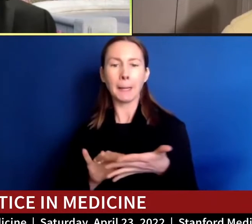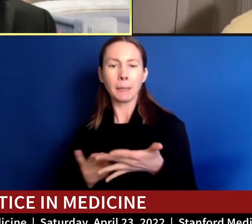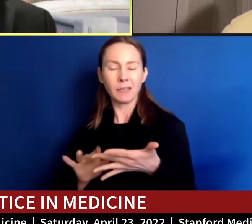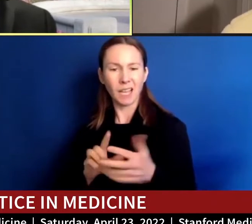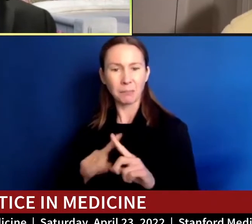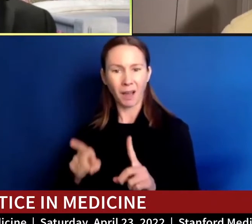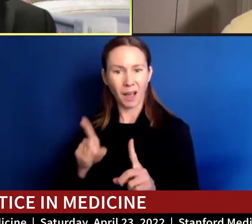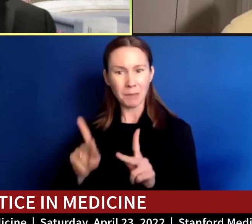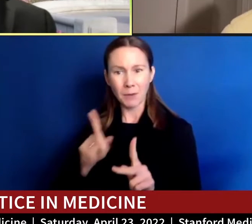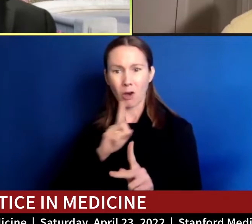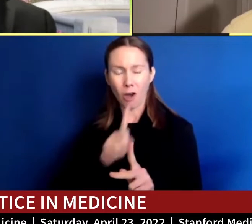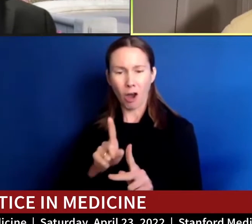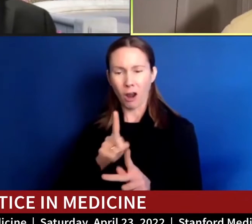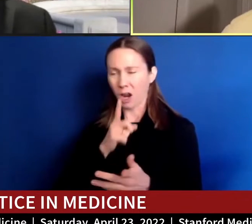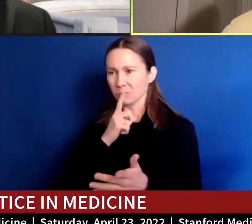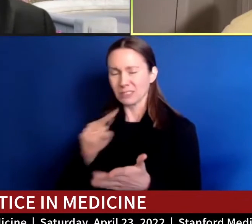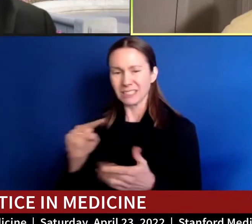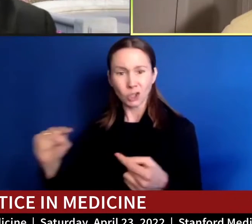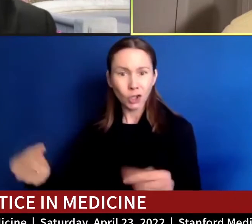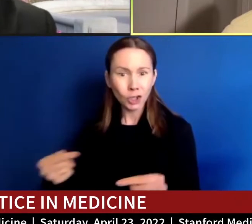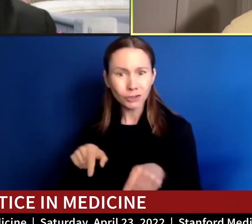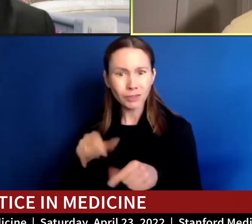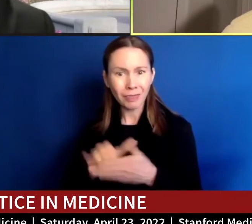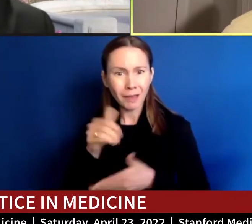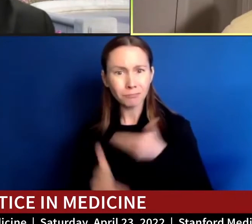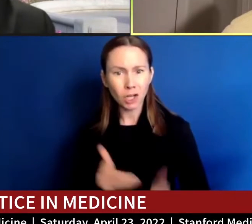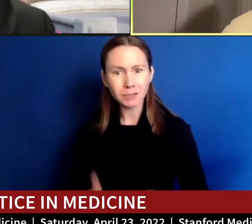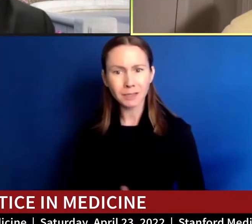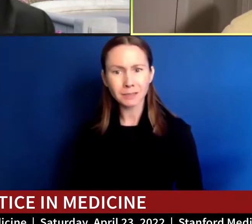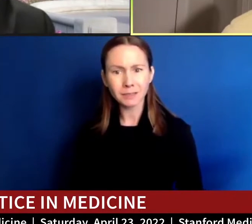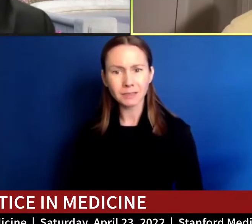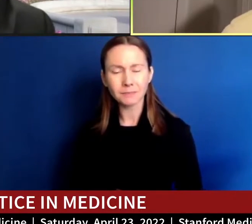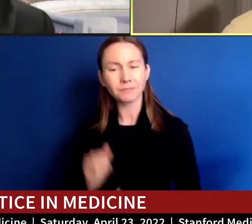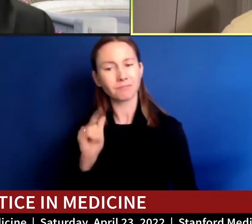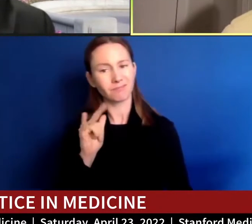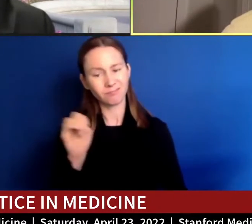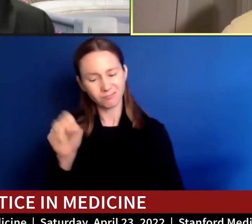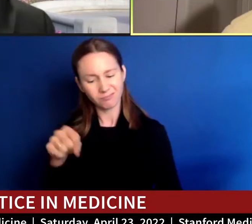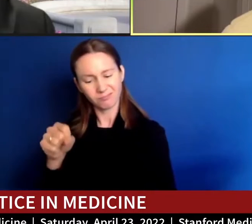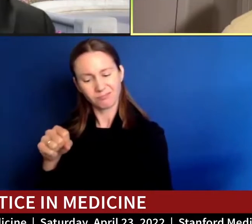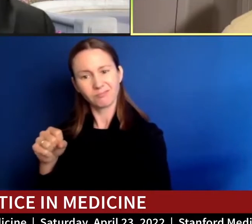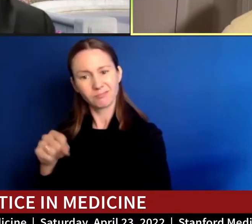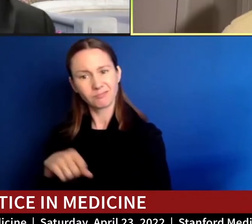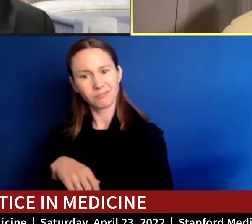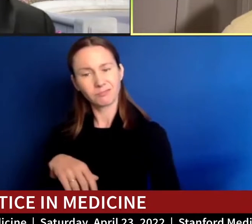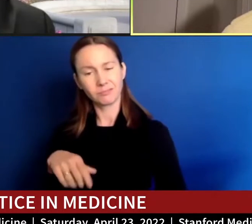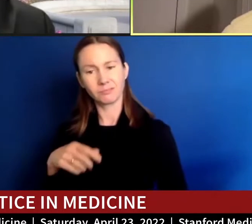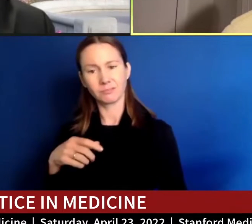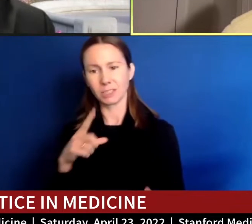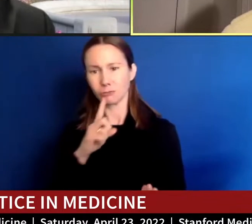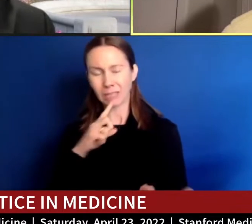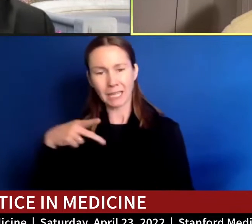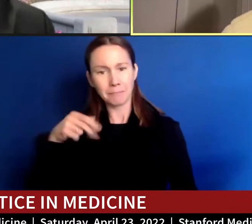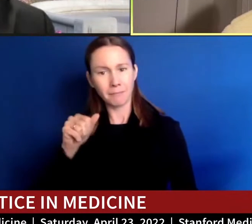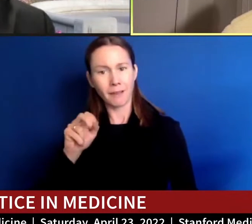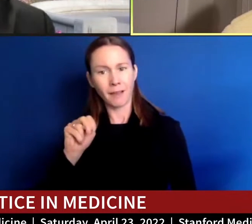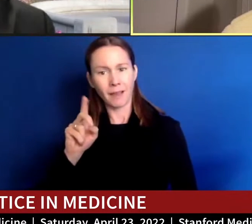You know, I just think that umm, it took the pandemic for a lot of institutions